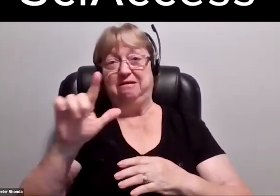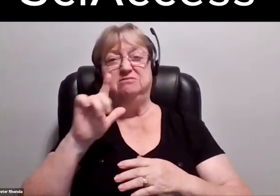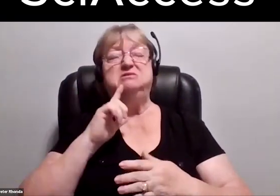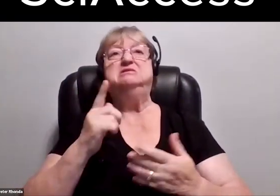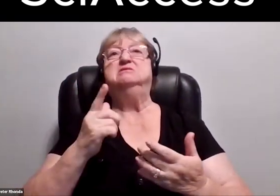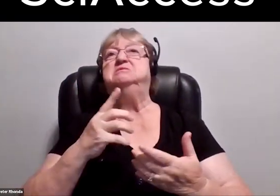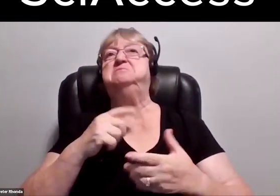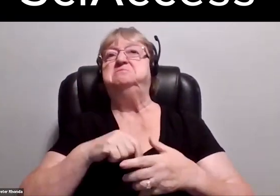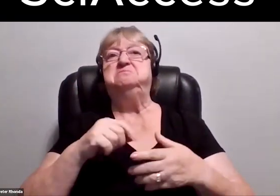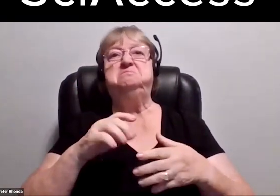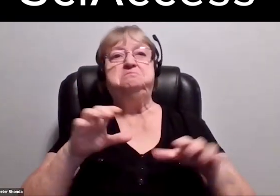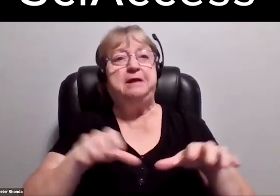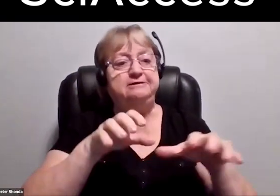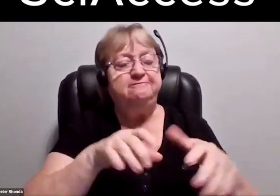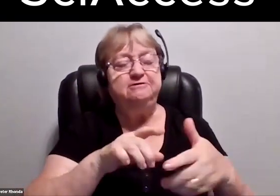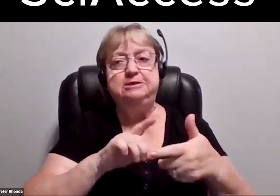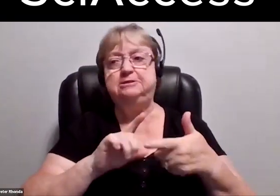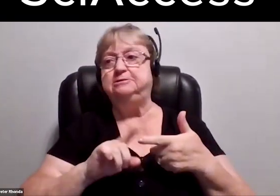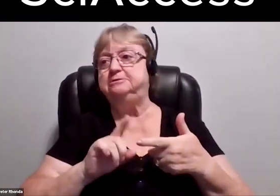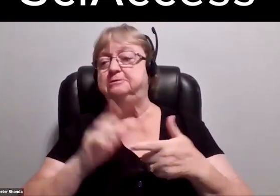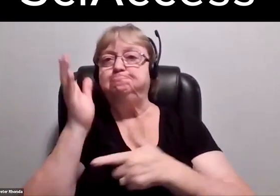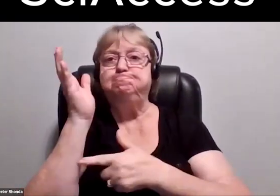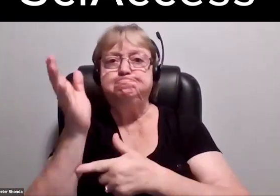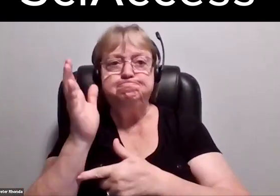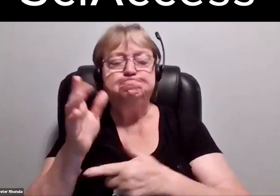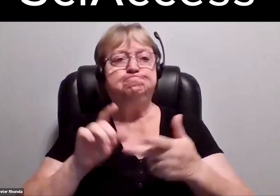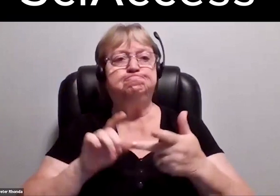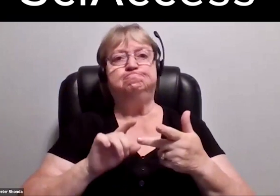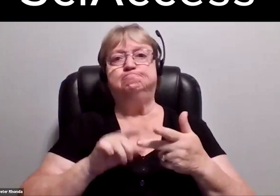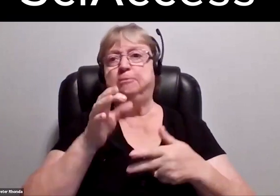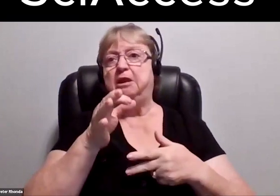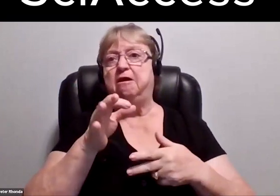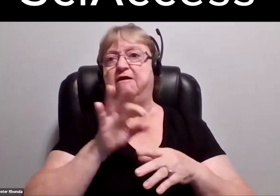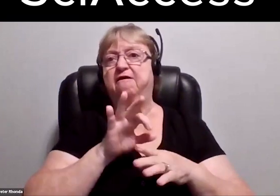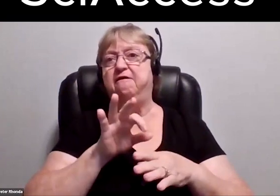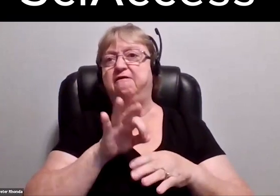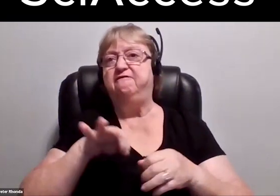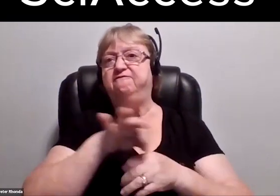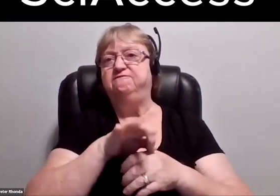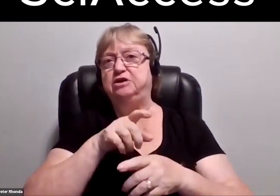talks with STEM professionals with VI, and STEM field trips, and I'll talk about these in a little more detail.